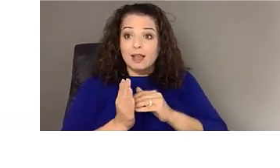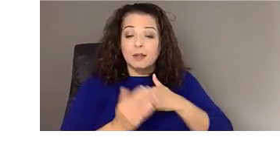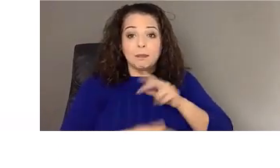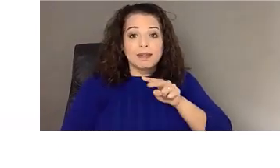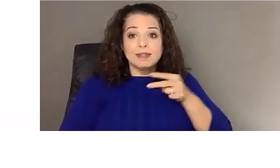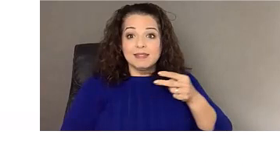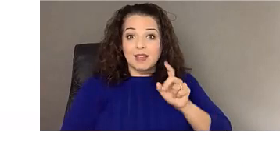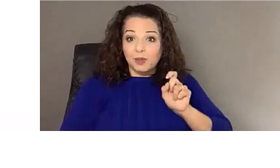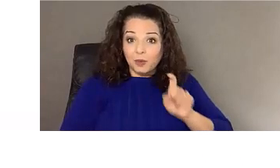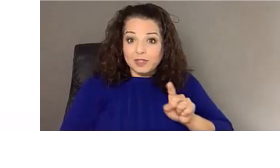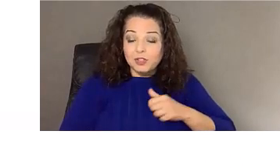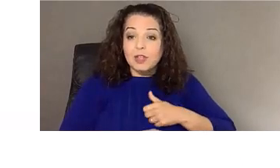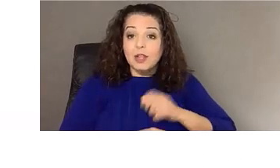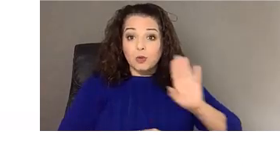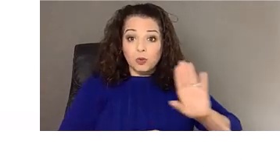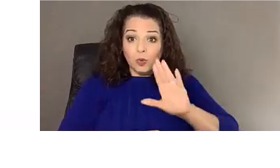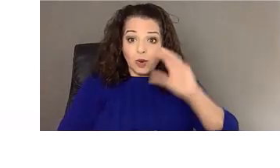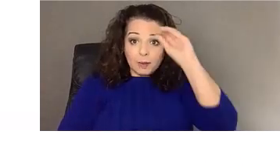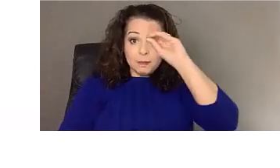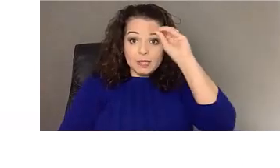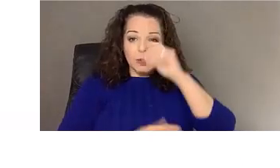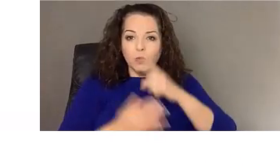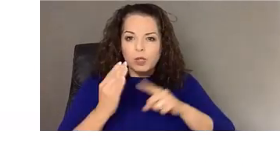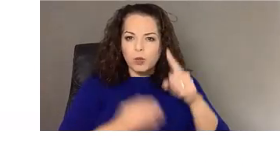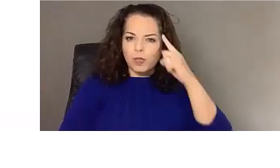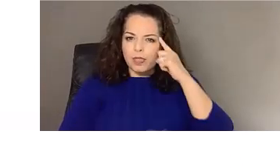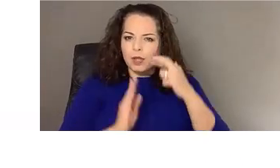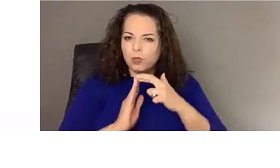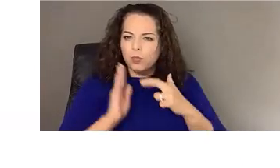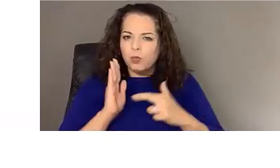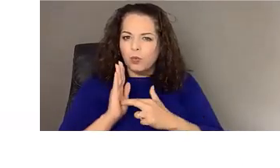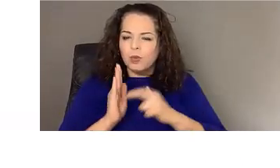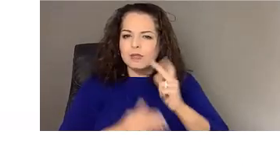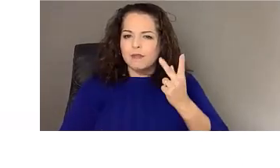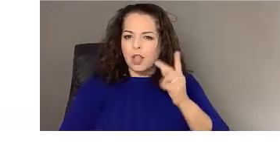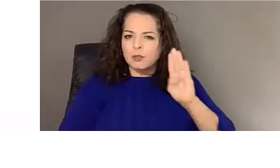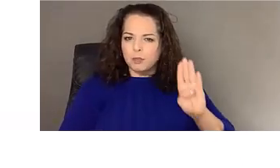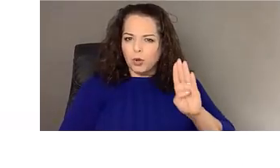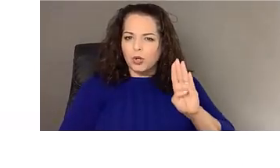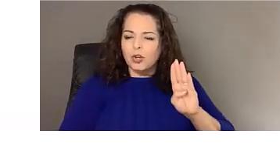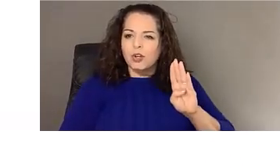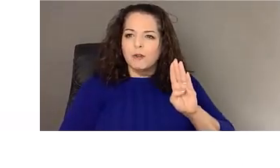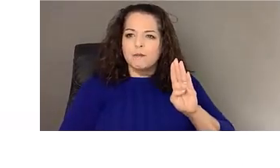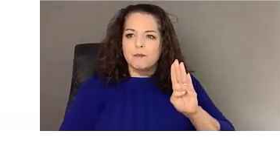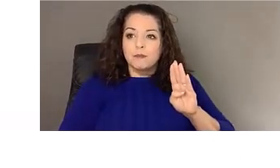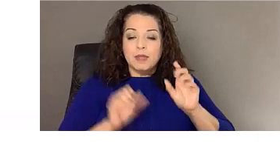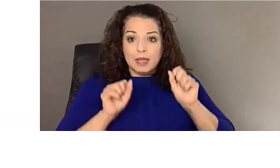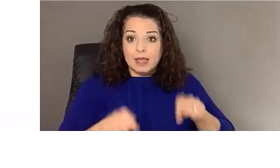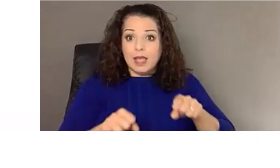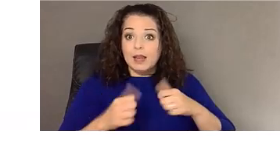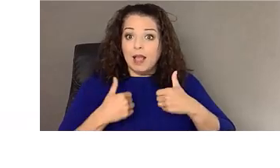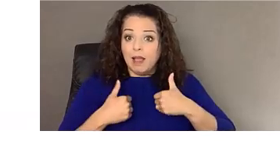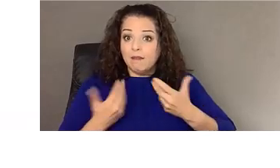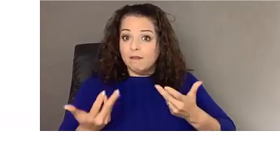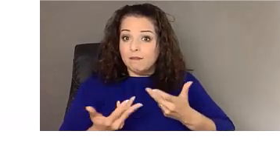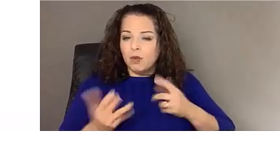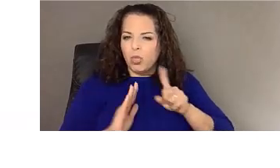In your opinion, what are the roles a knowledge broker can play? What exactly they can do?